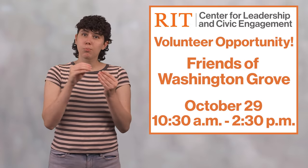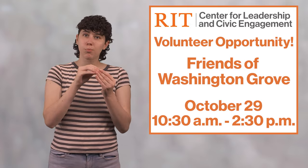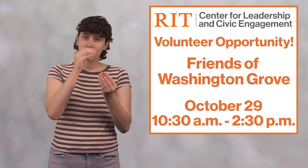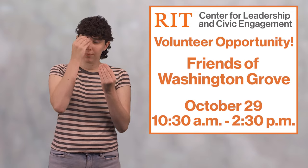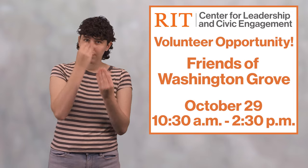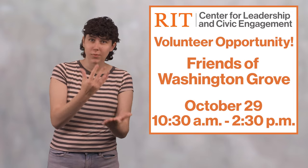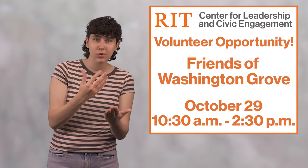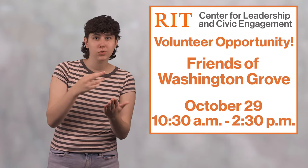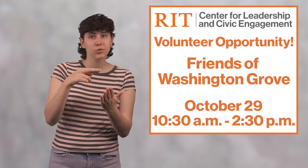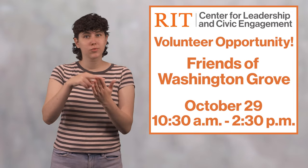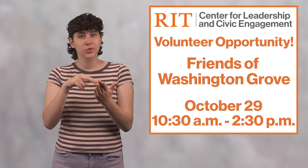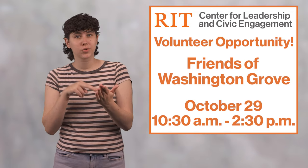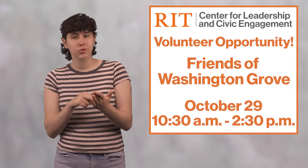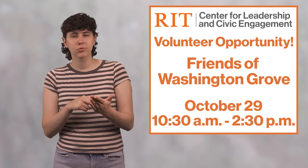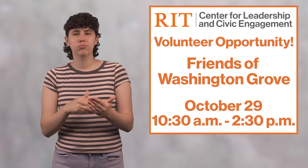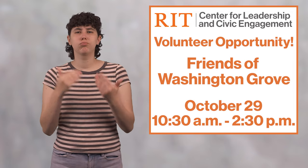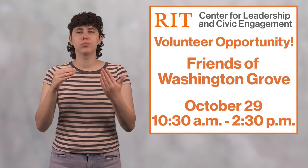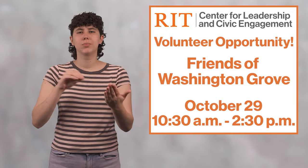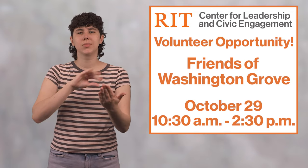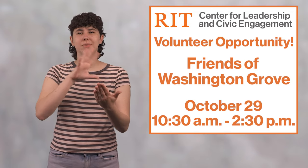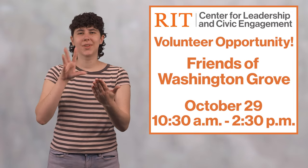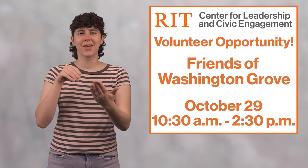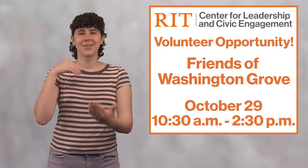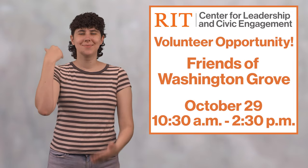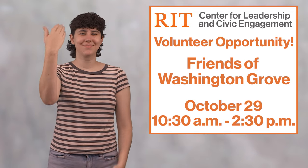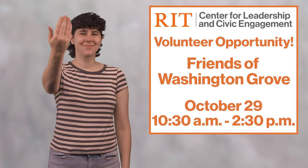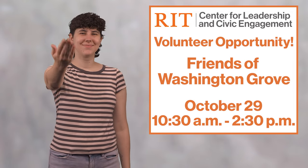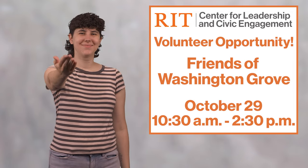For more information and to register, scan the QR code.